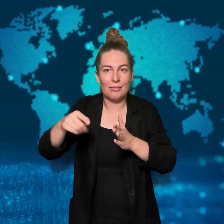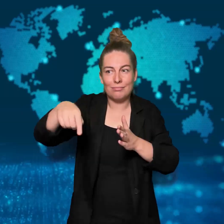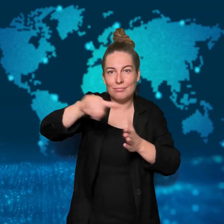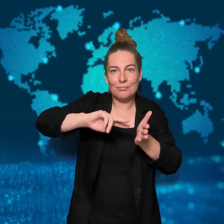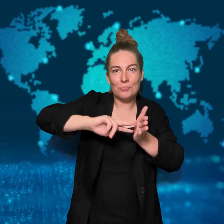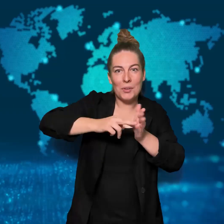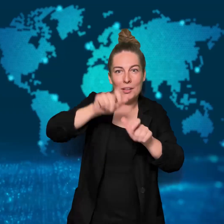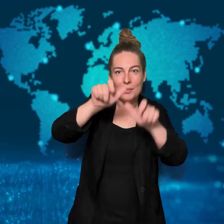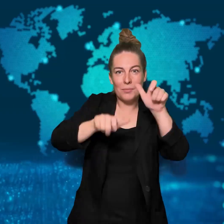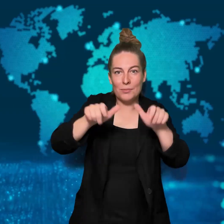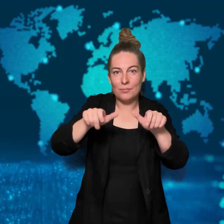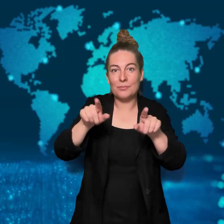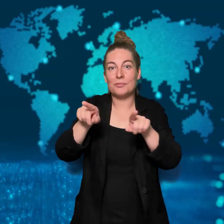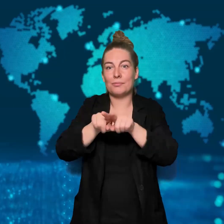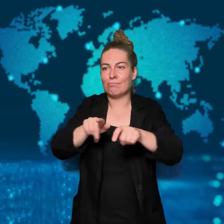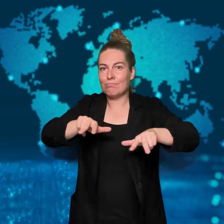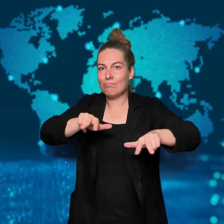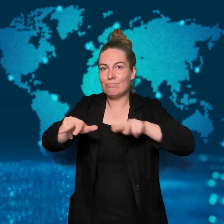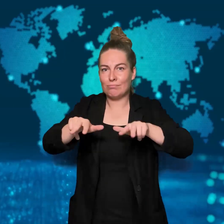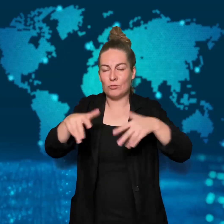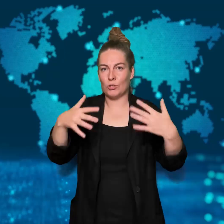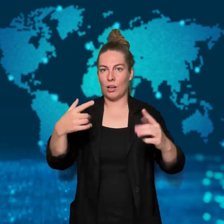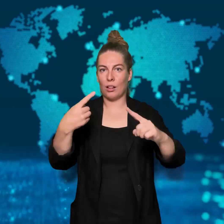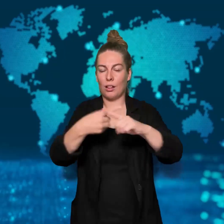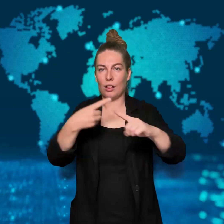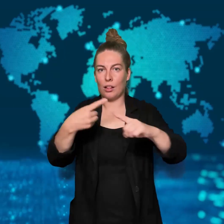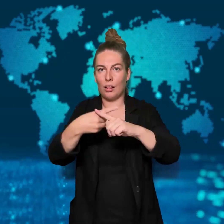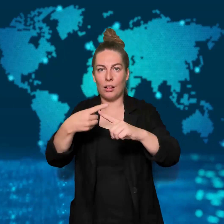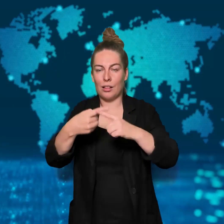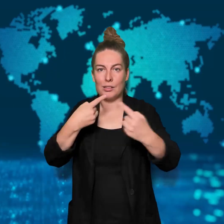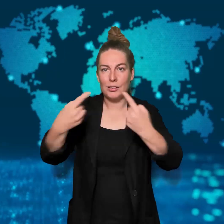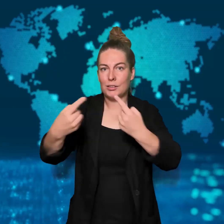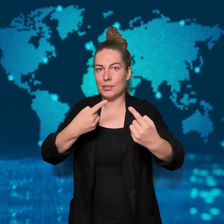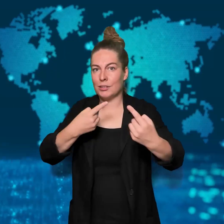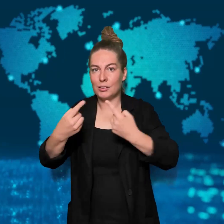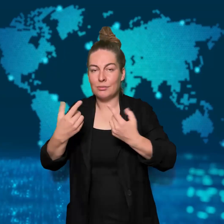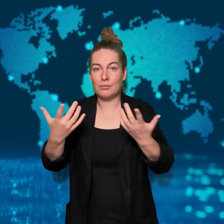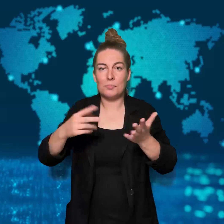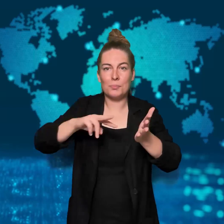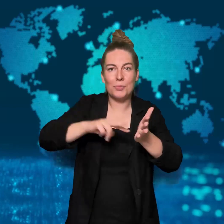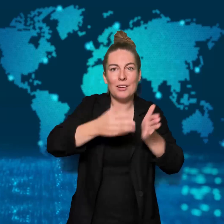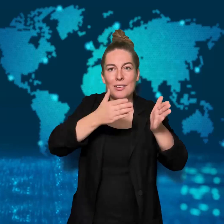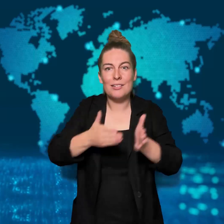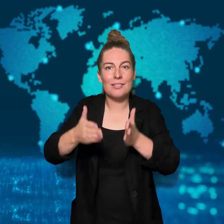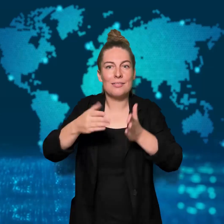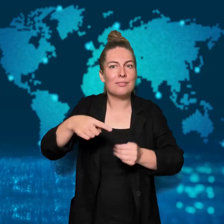in Hong Kong, some of the legislators believe there is a legal basis